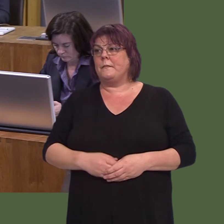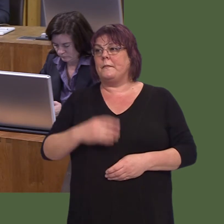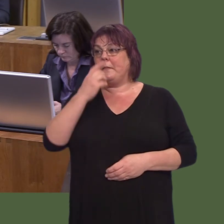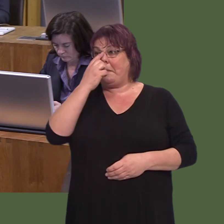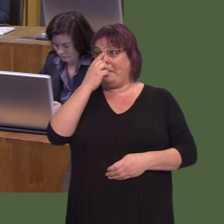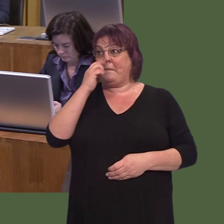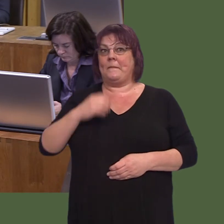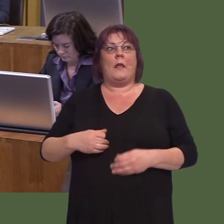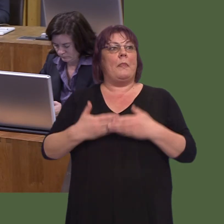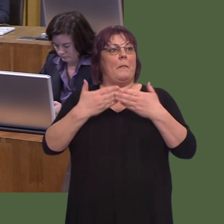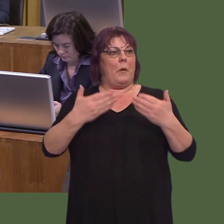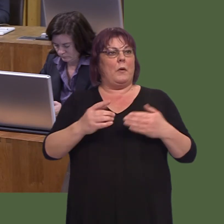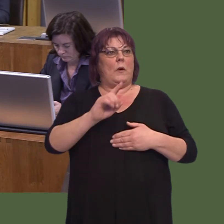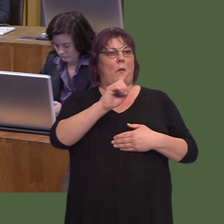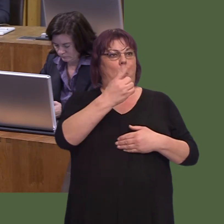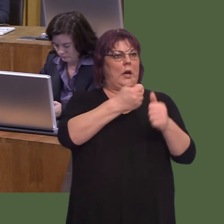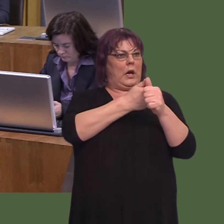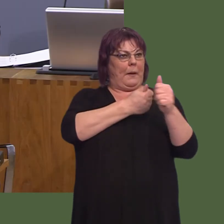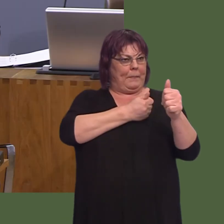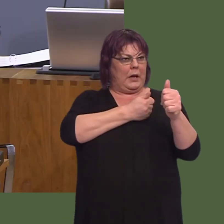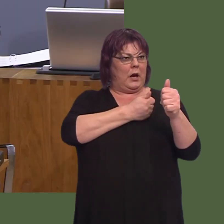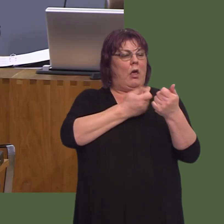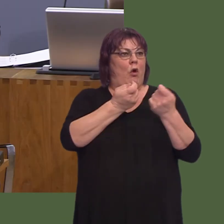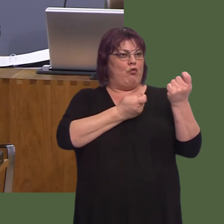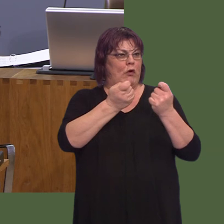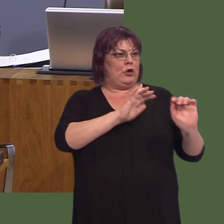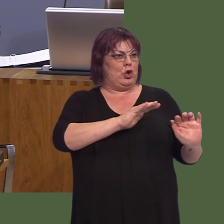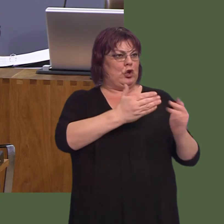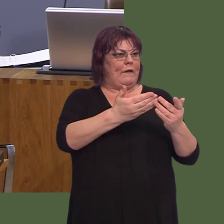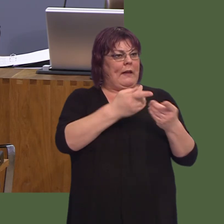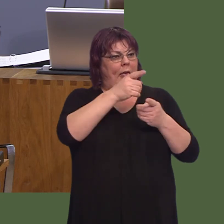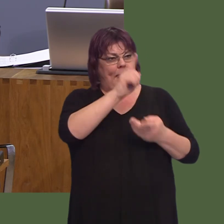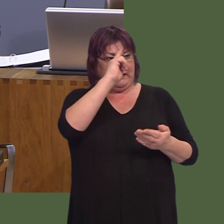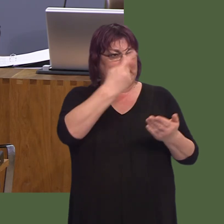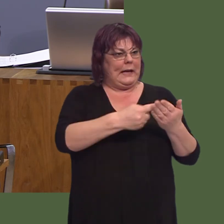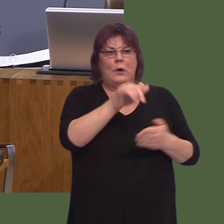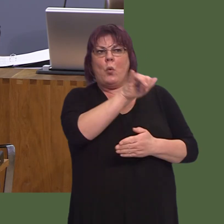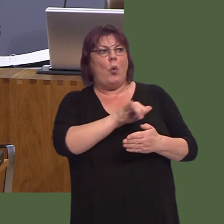the people of Wales, one company runs the services and they decide on which ones will